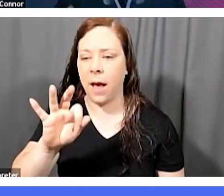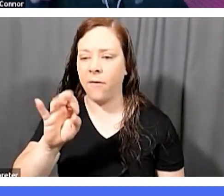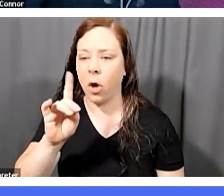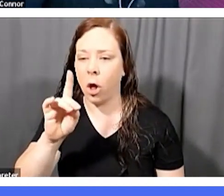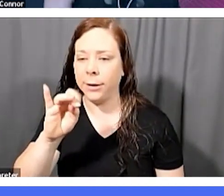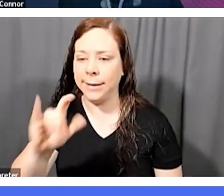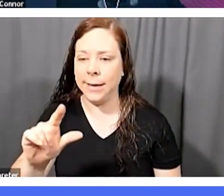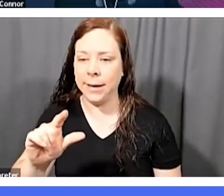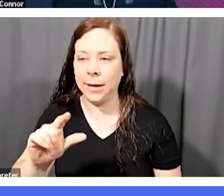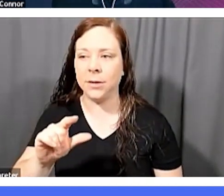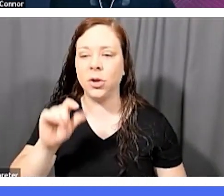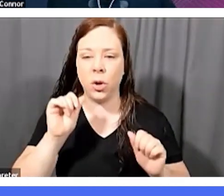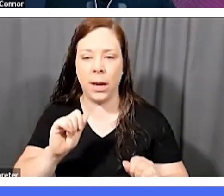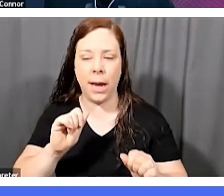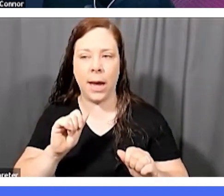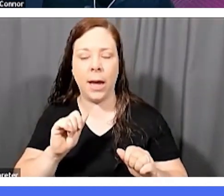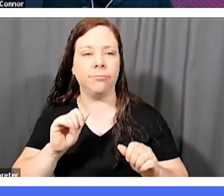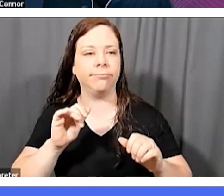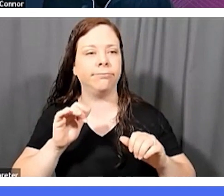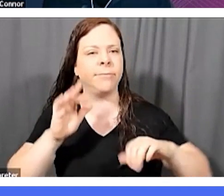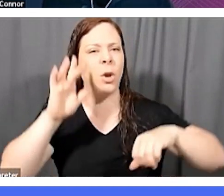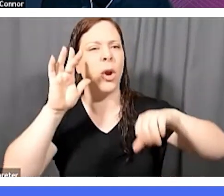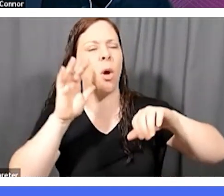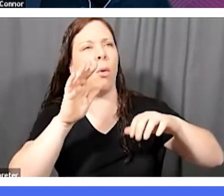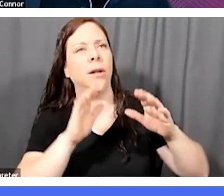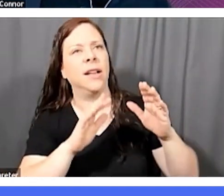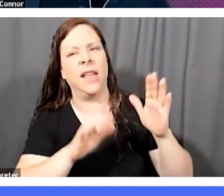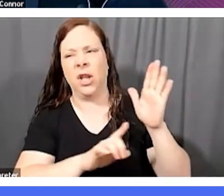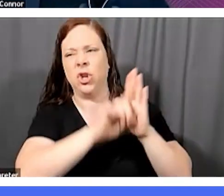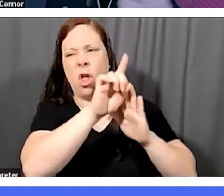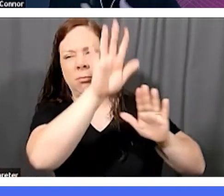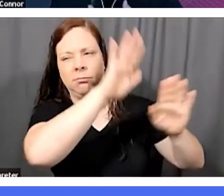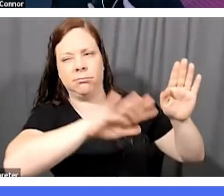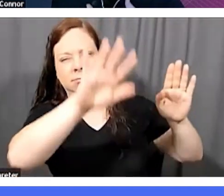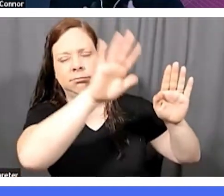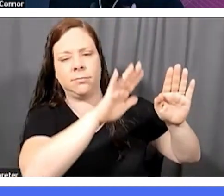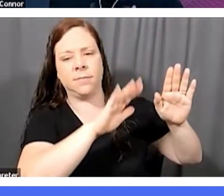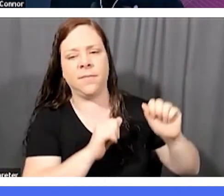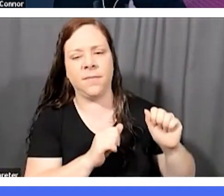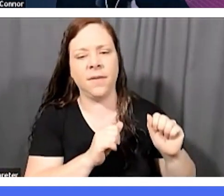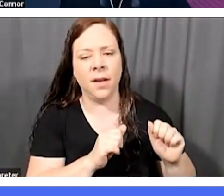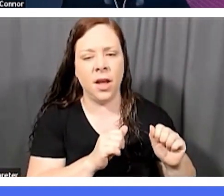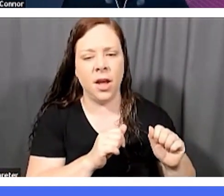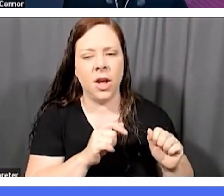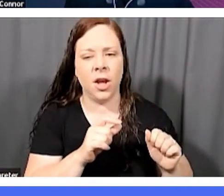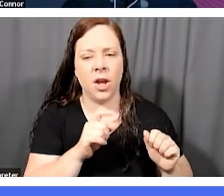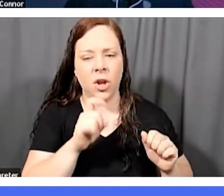so we can reach the wall, but also we're gonna add some scaffolding in such a way that we've created this foundation. So that's where we actually go out